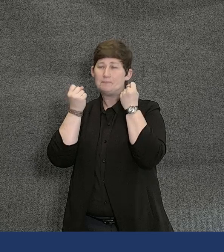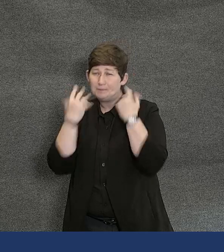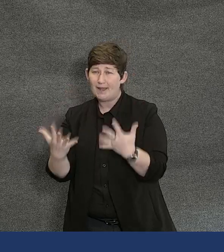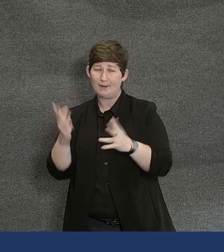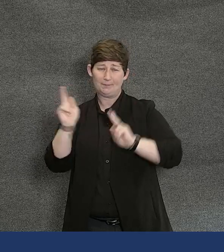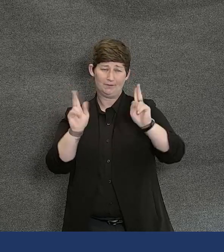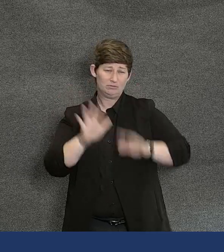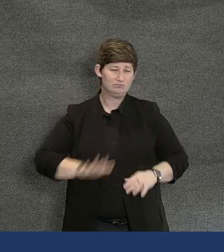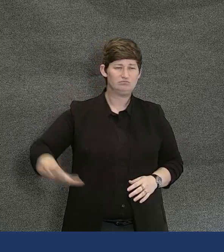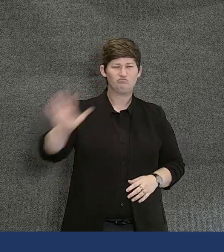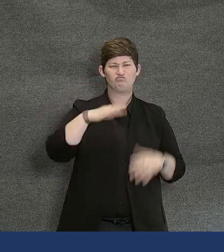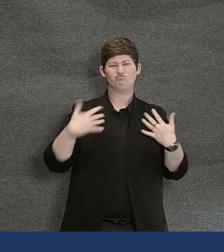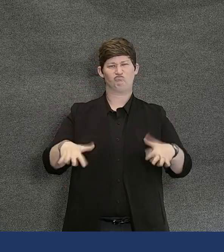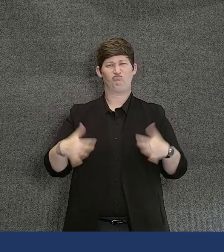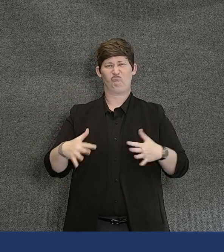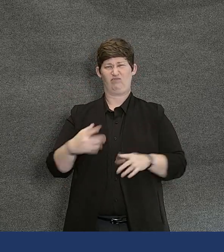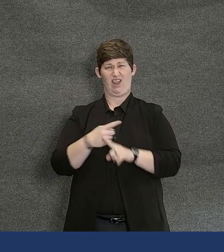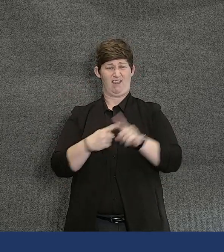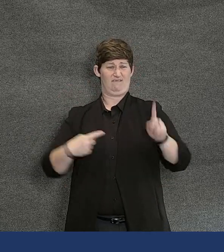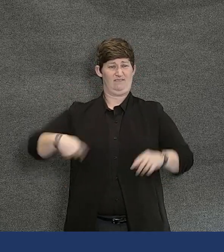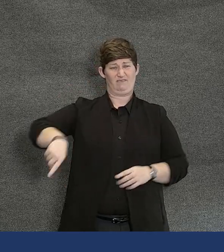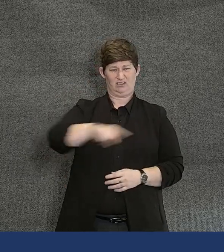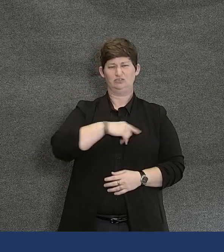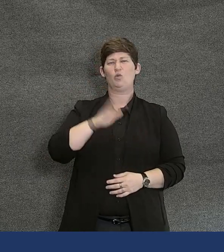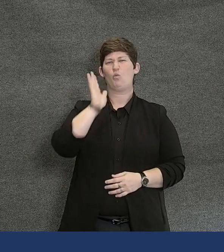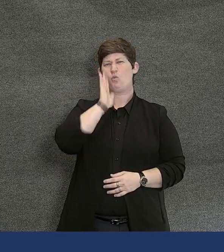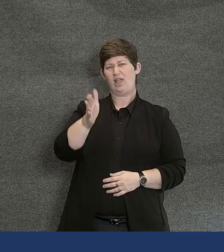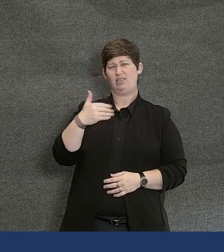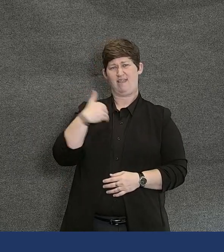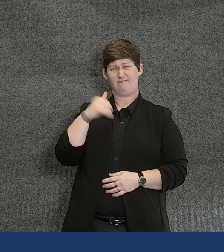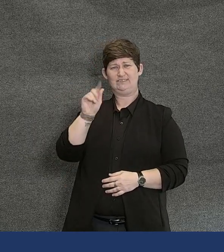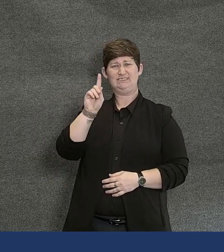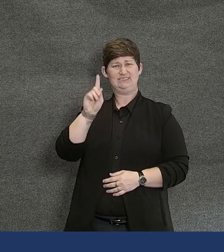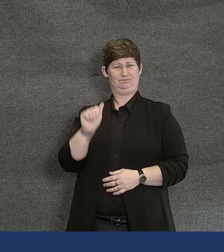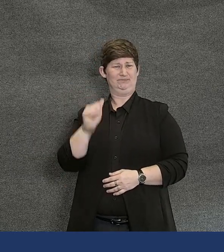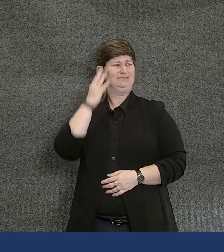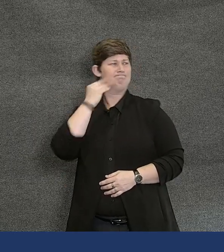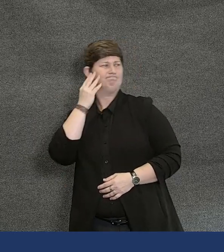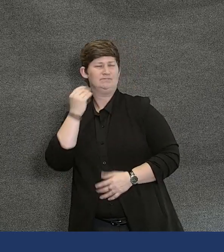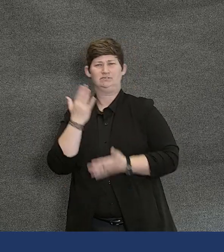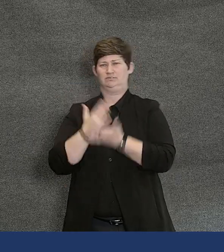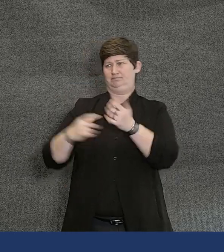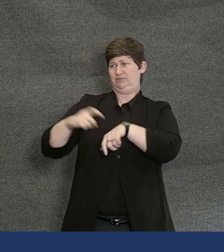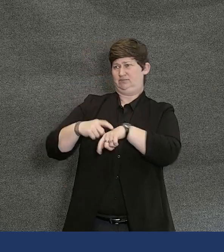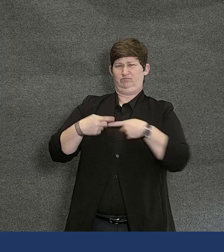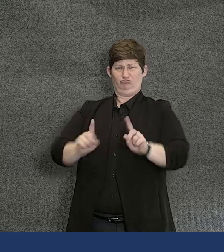to have a disability at some point in our life. And so really, it's something that we all share.